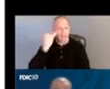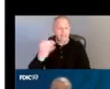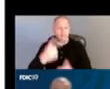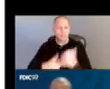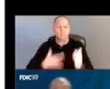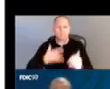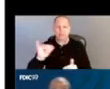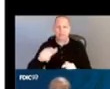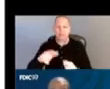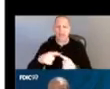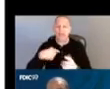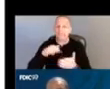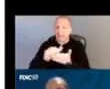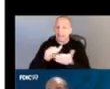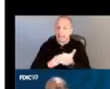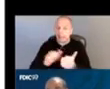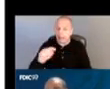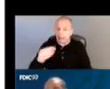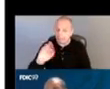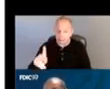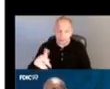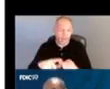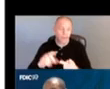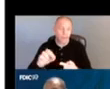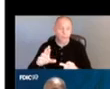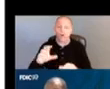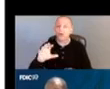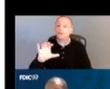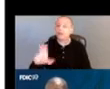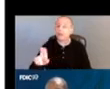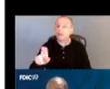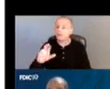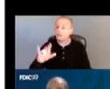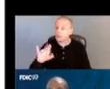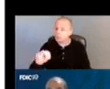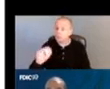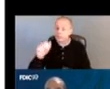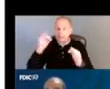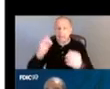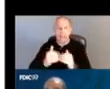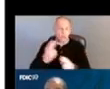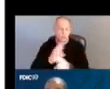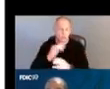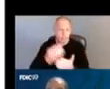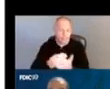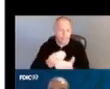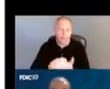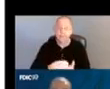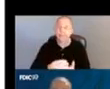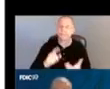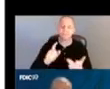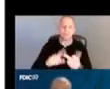at a bank or credit union, how to use their money, when to obtain the loan, manage their